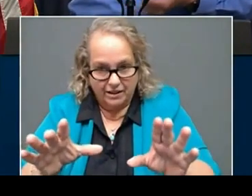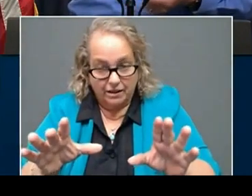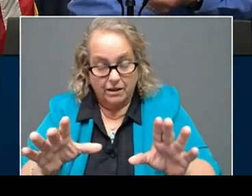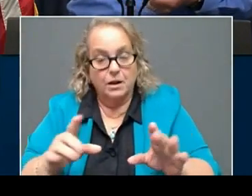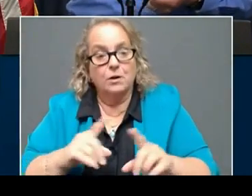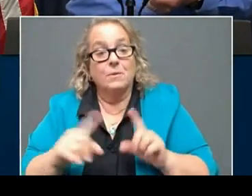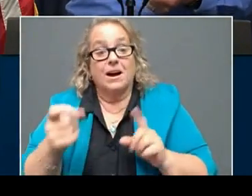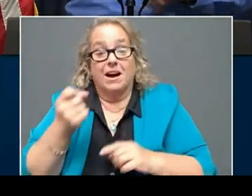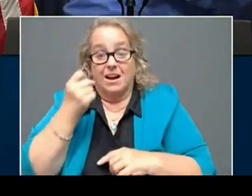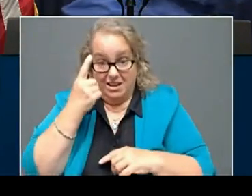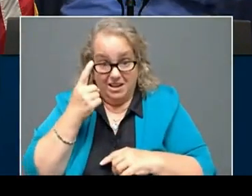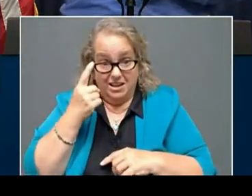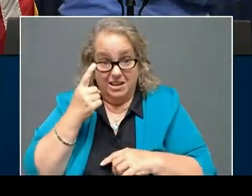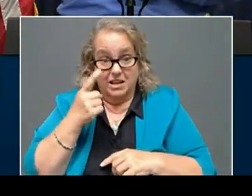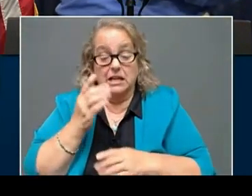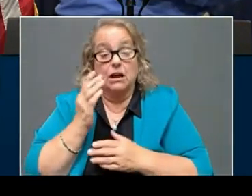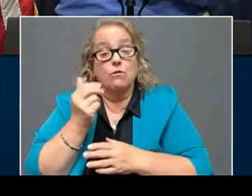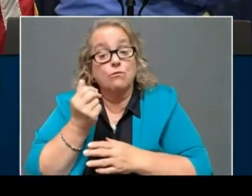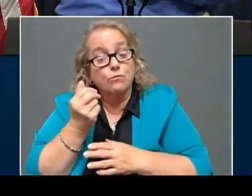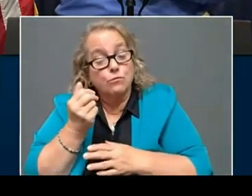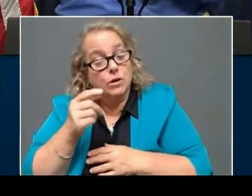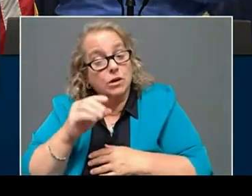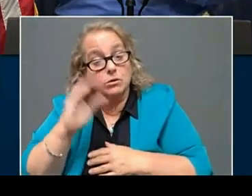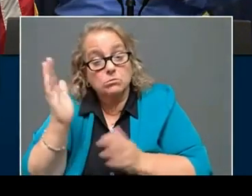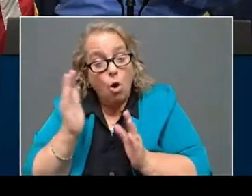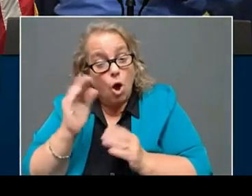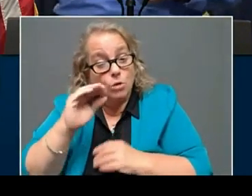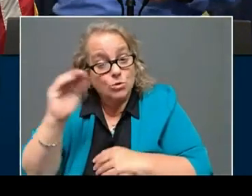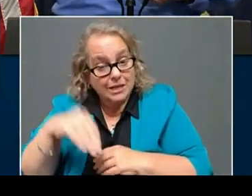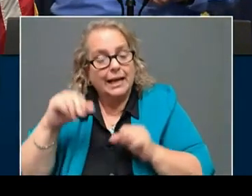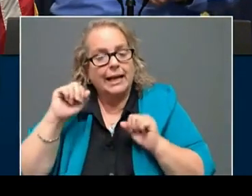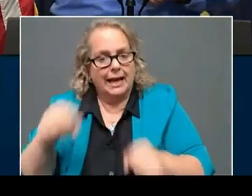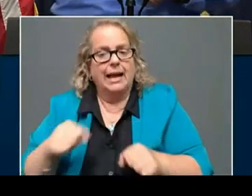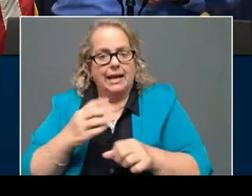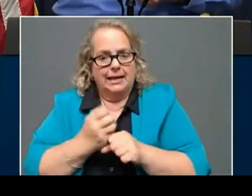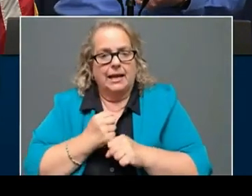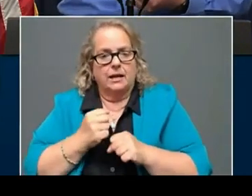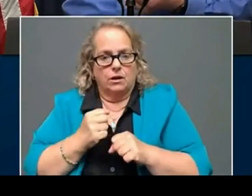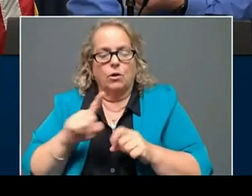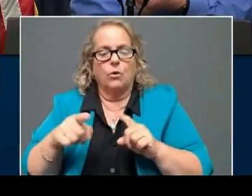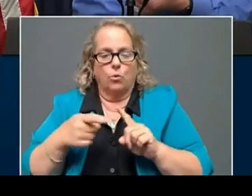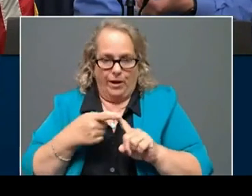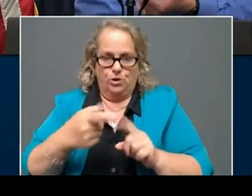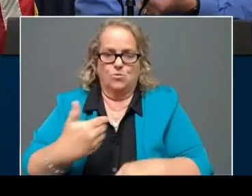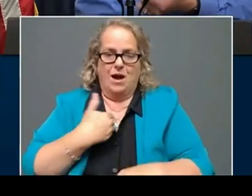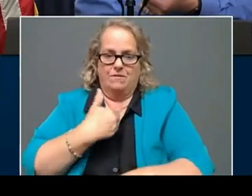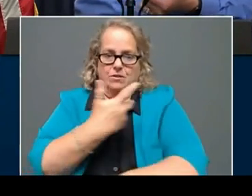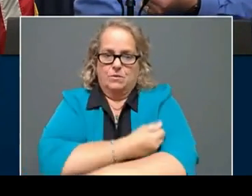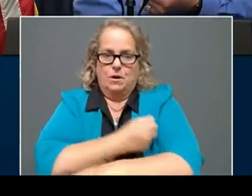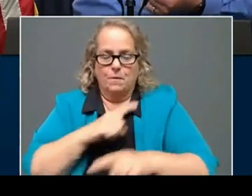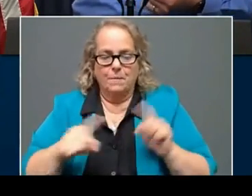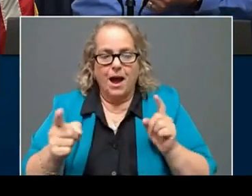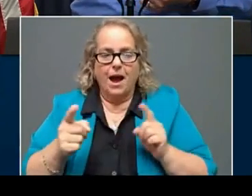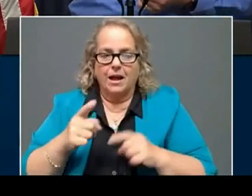who were vaccinated, there was not enough transmission of virus to continue the chains of transmission and you've got two people off further to